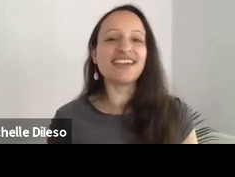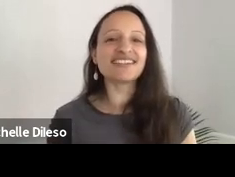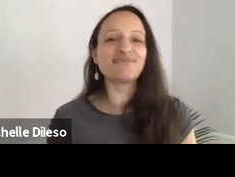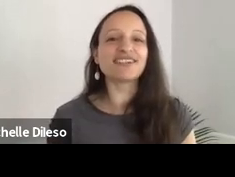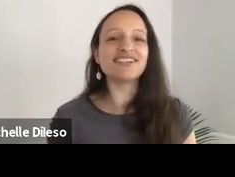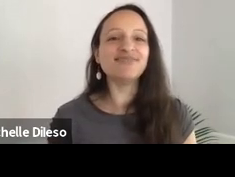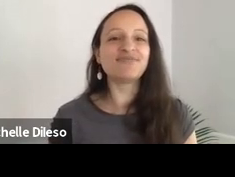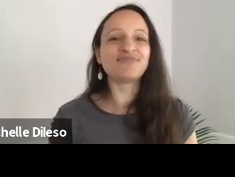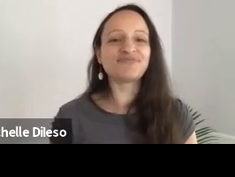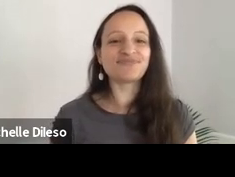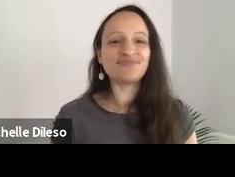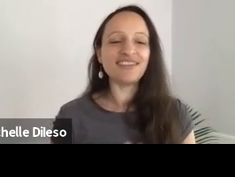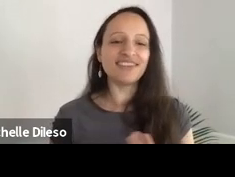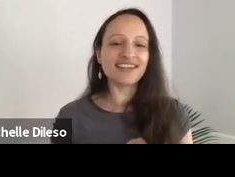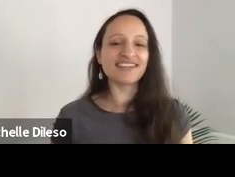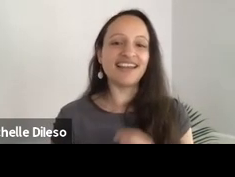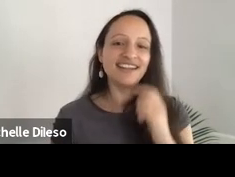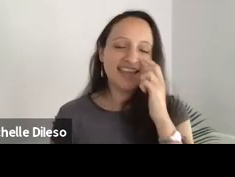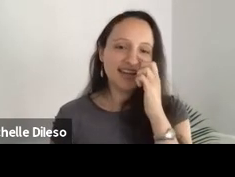So we're going to look at the next picture.